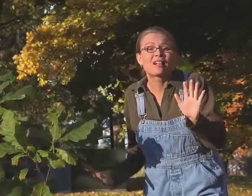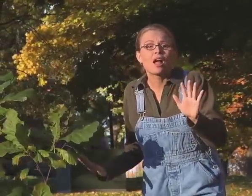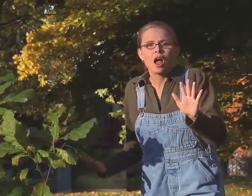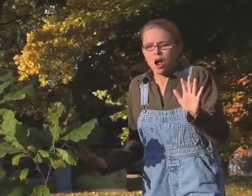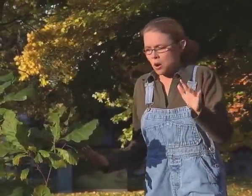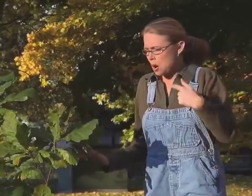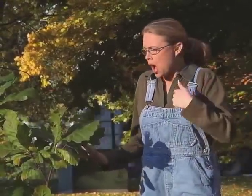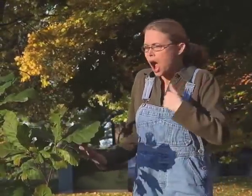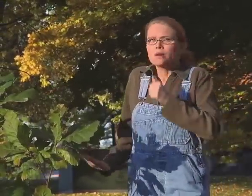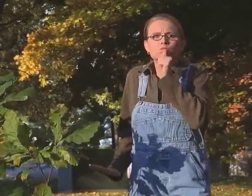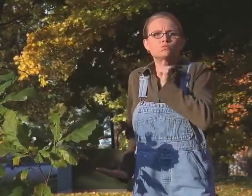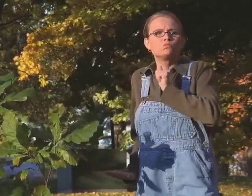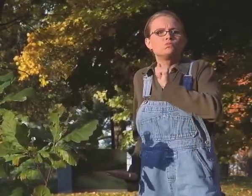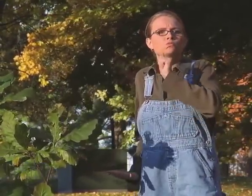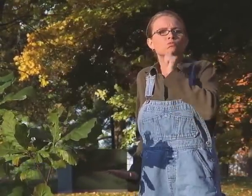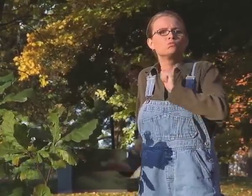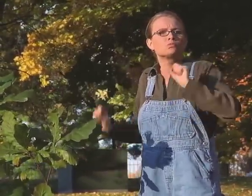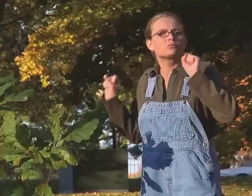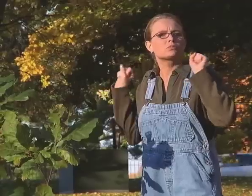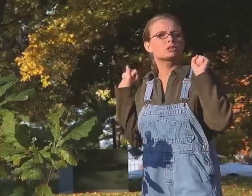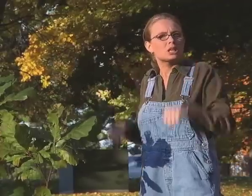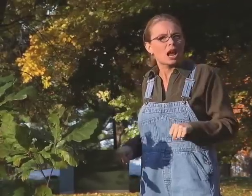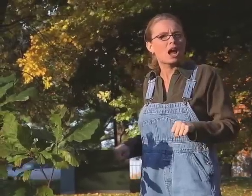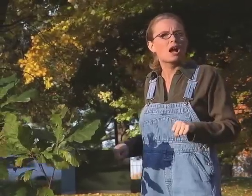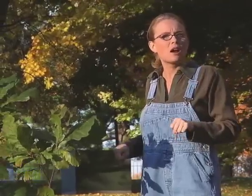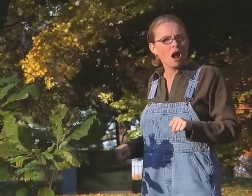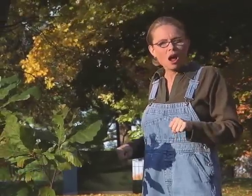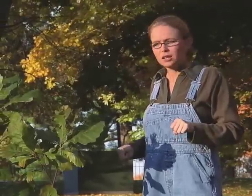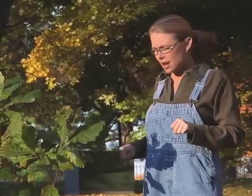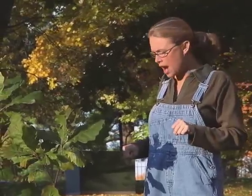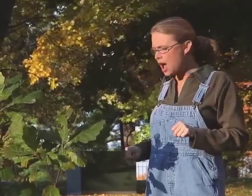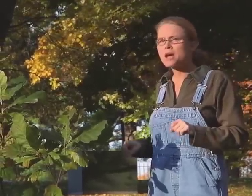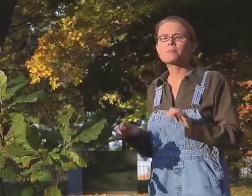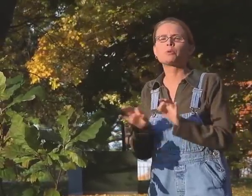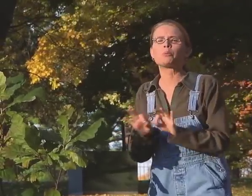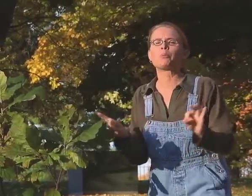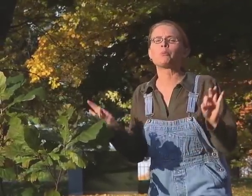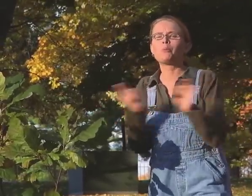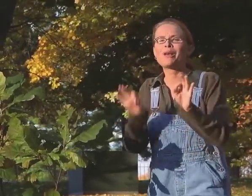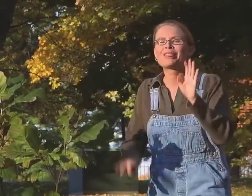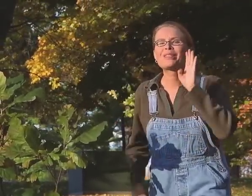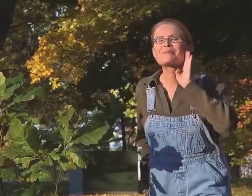I CAN BE PATIENT. I CAN. THAT'S IMPORTANT.